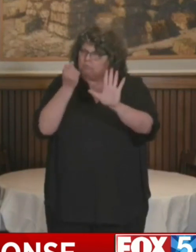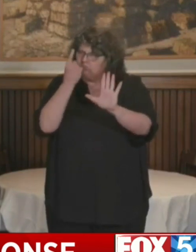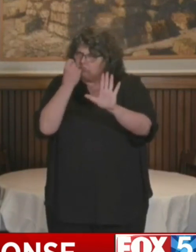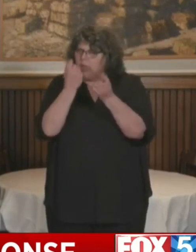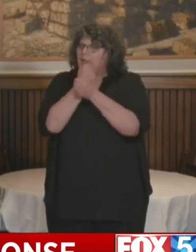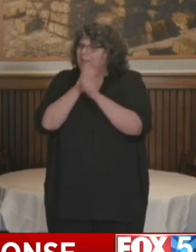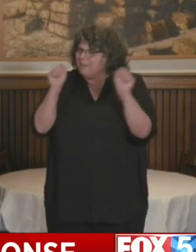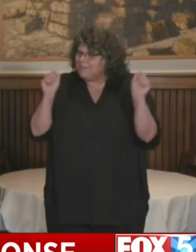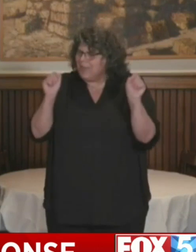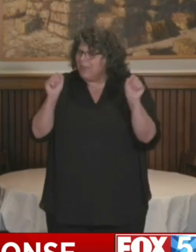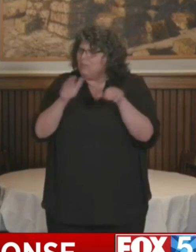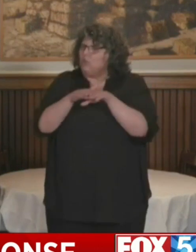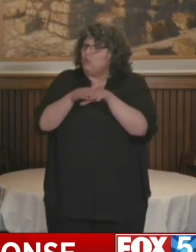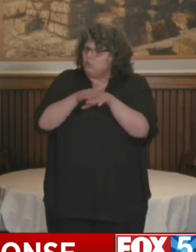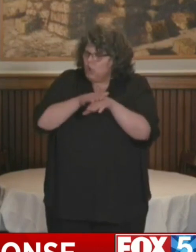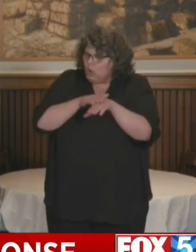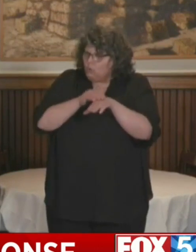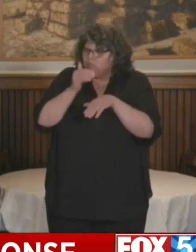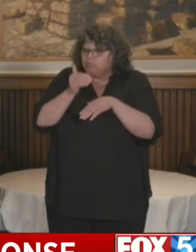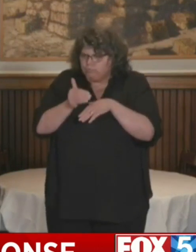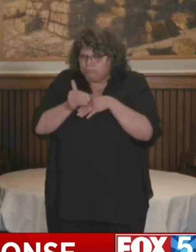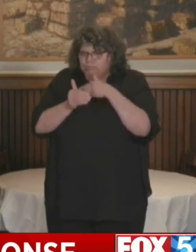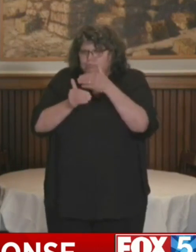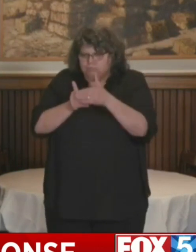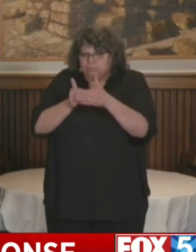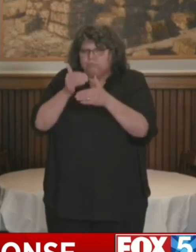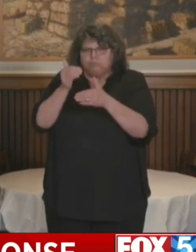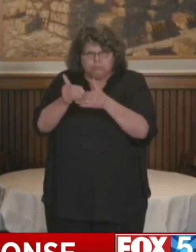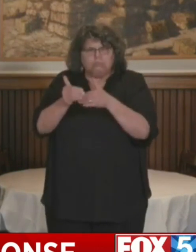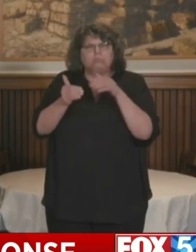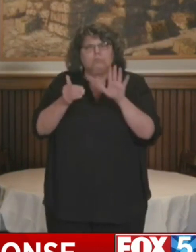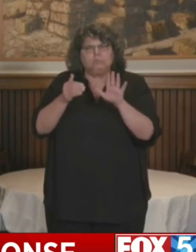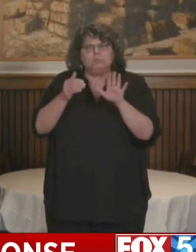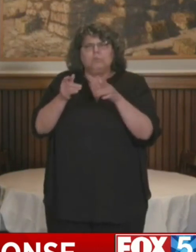WITH THE SUPPORT OF THE STATE. WE ARE CONFIDENT THAT WE CAN